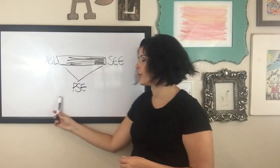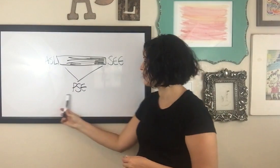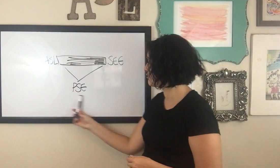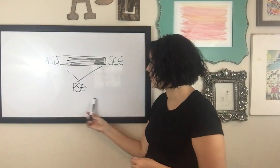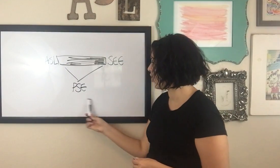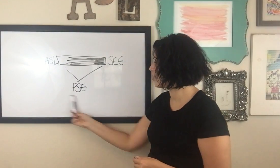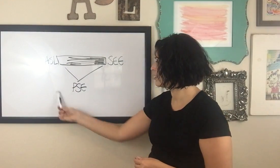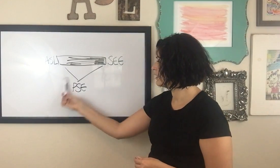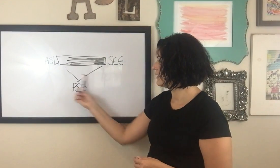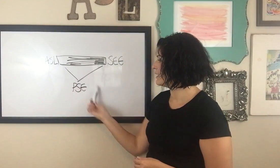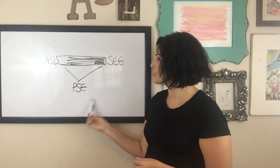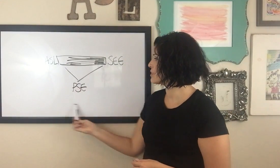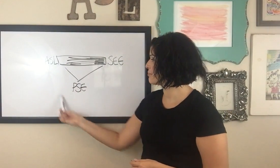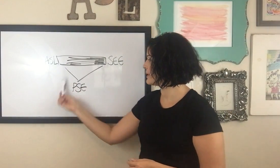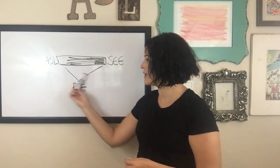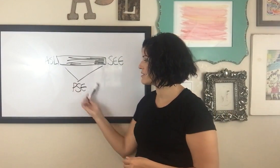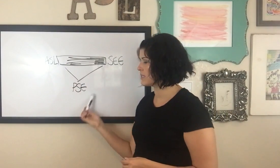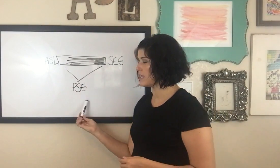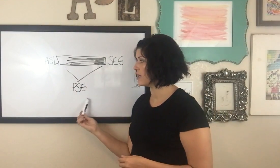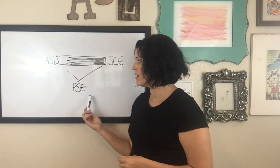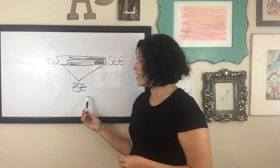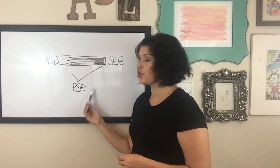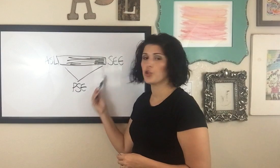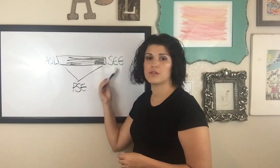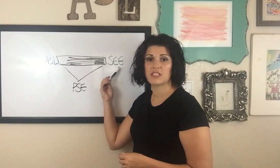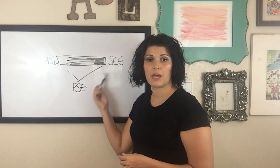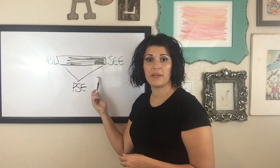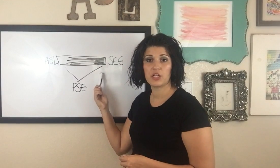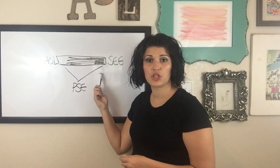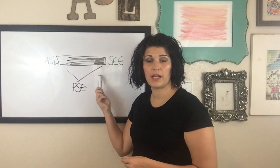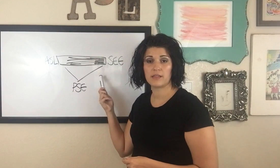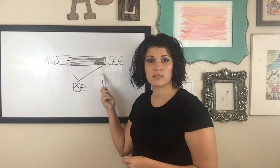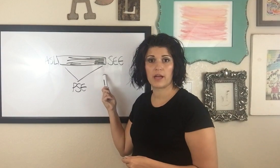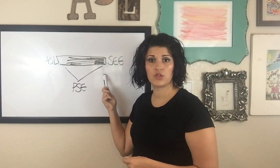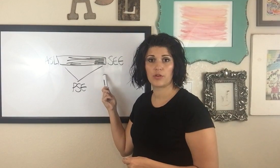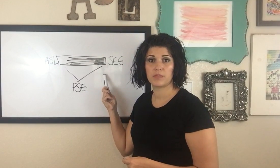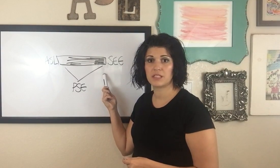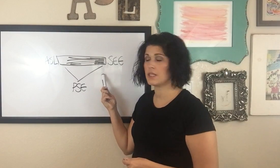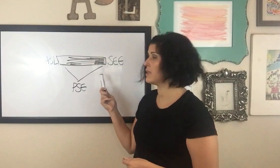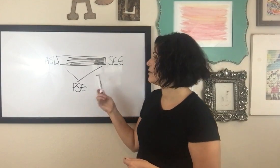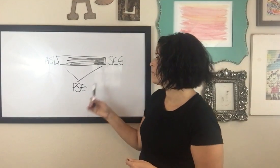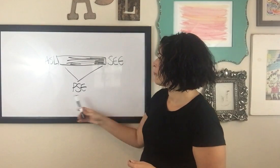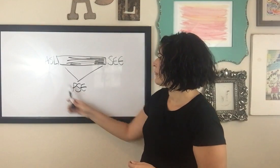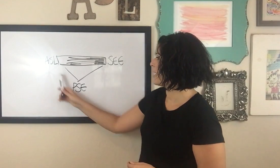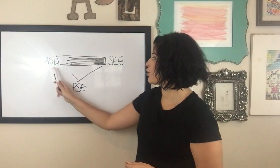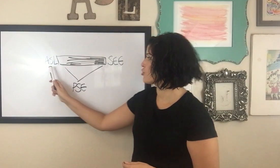you're gonna fall into the PSE. You're using some initialized signs from C and you're,